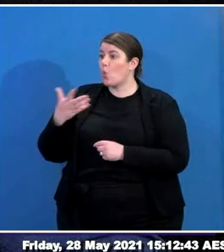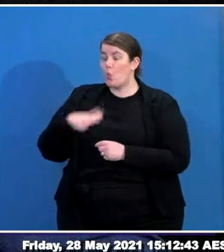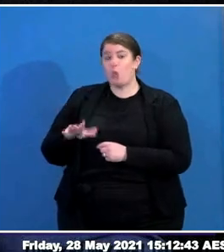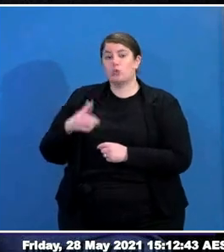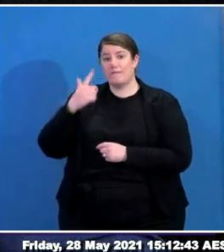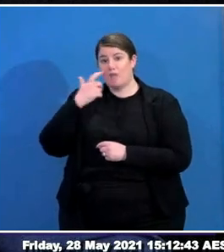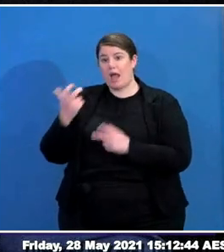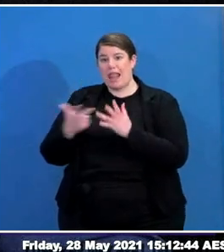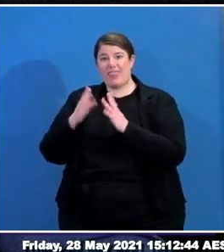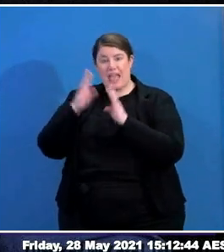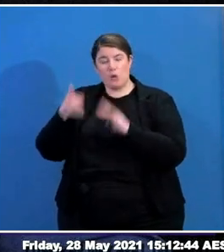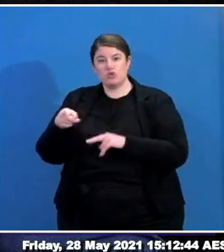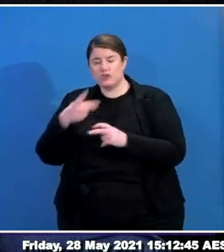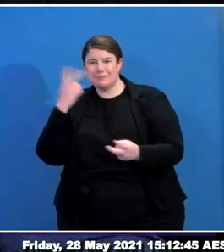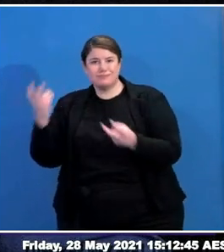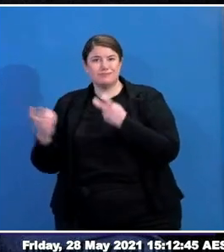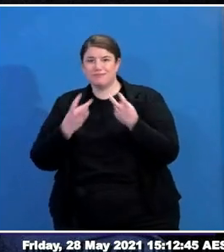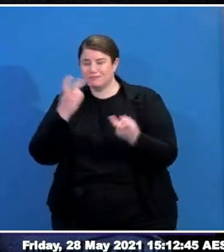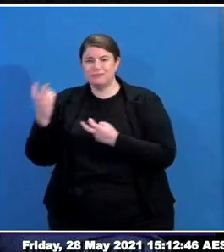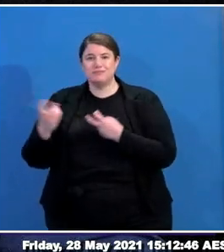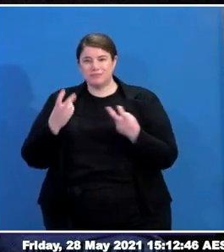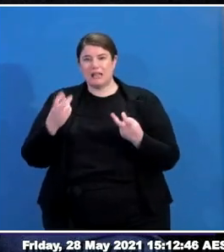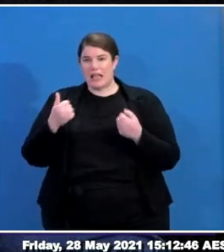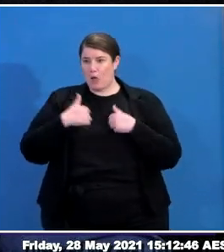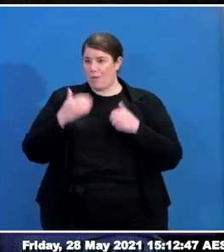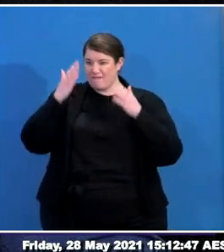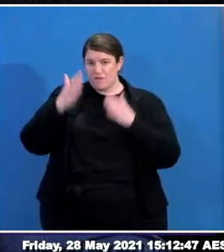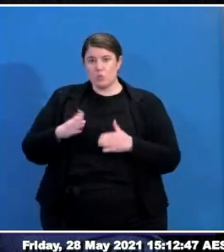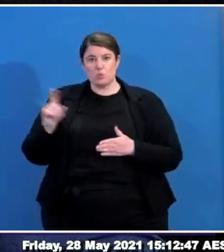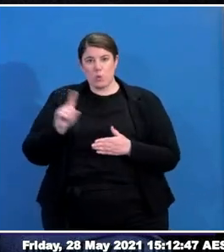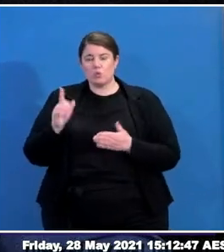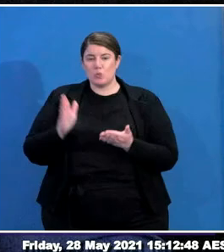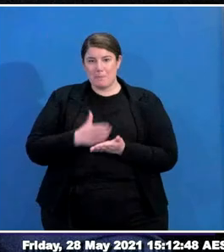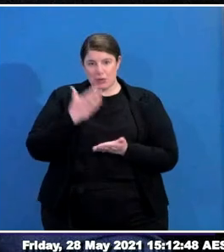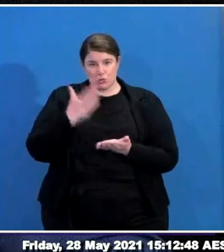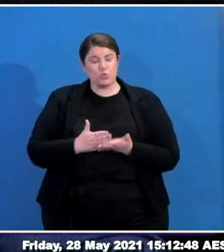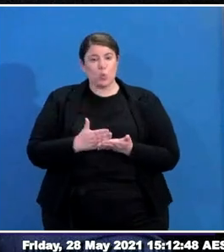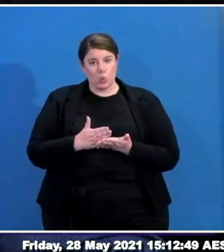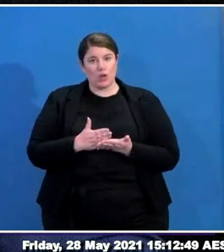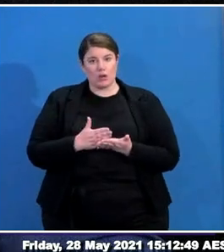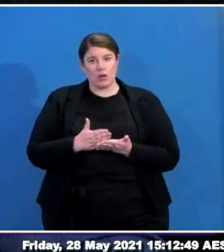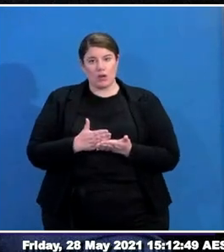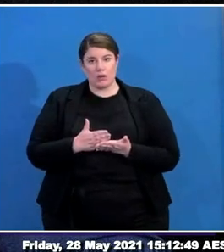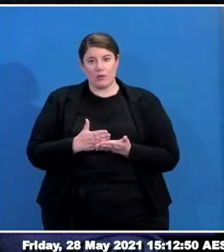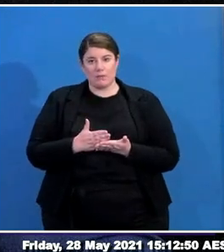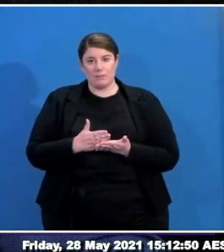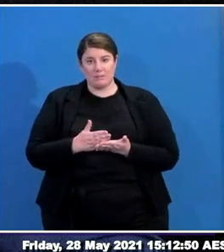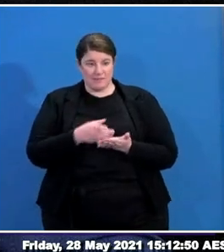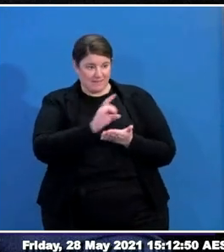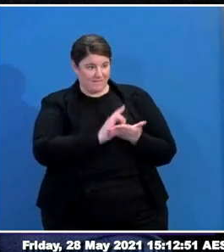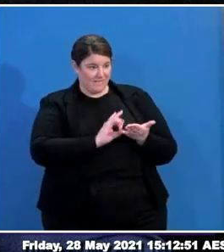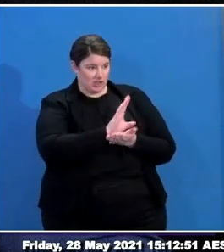was actively looking, our focus was to ensure that an eviction did not